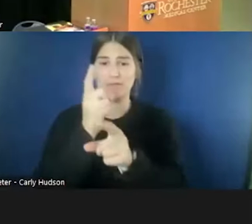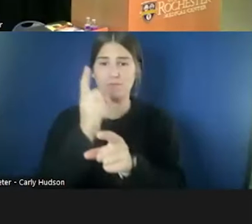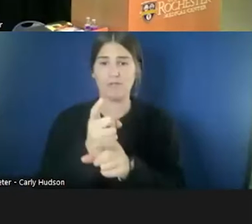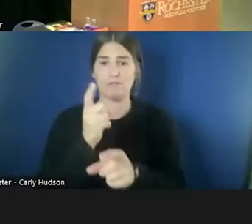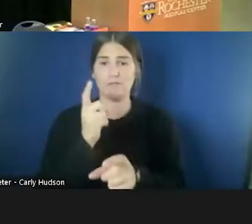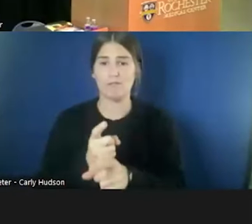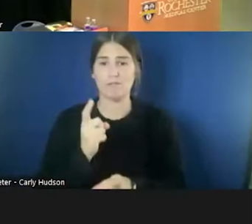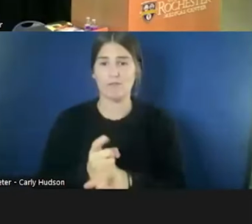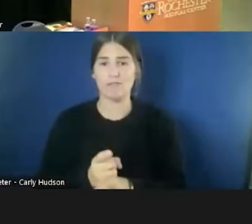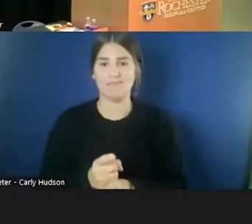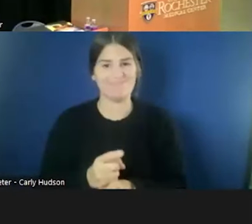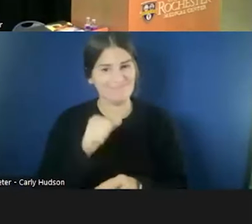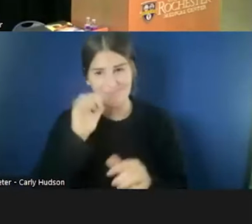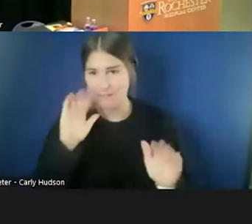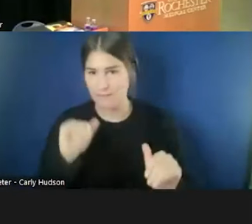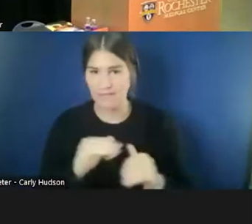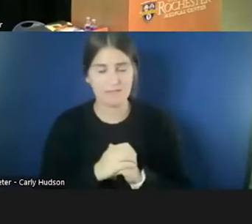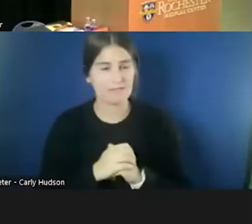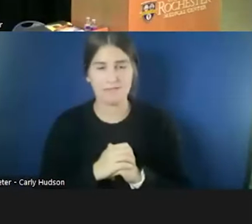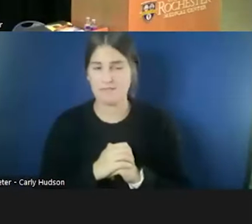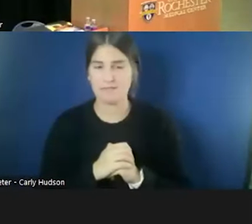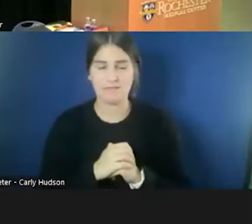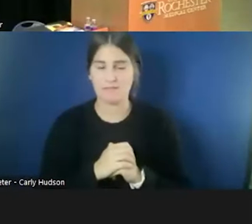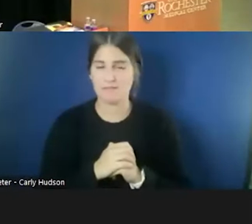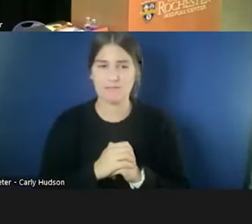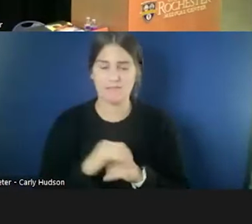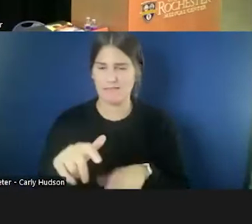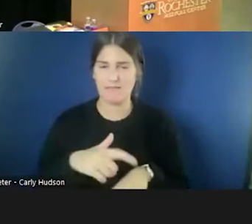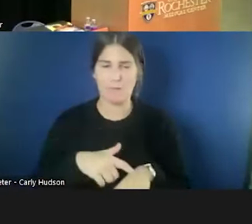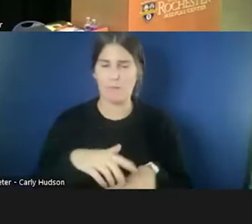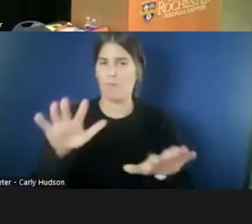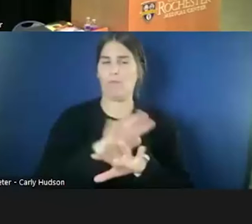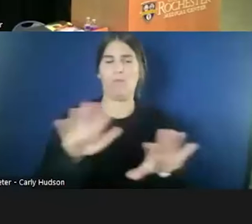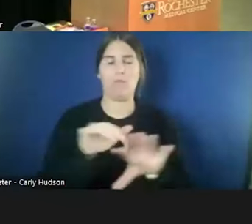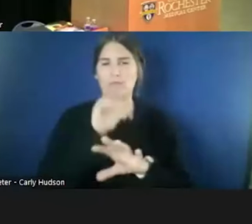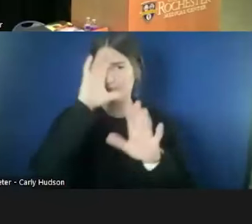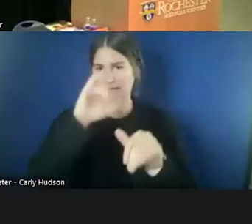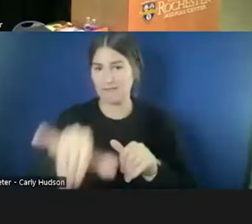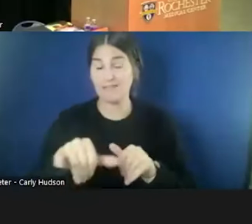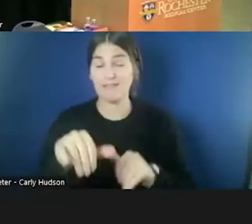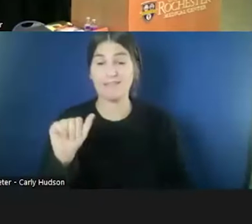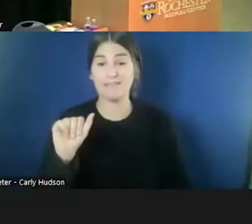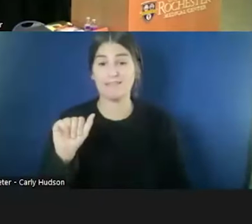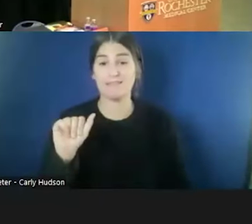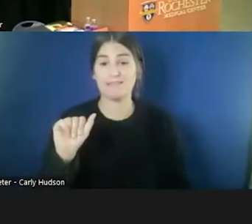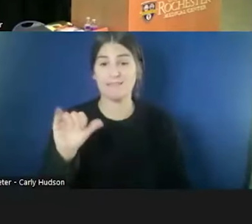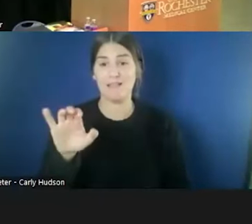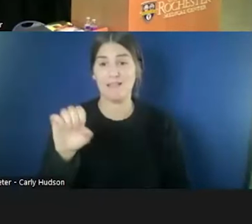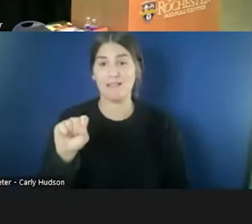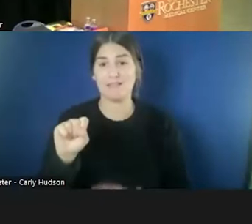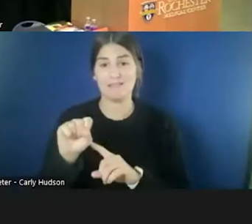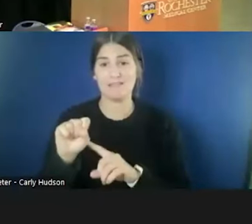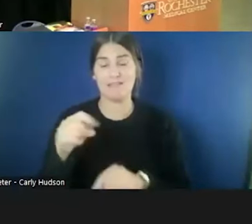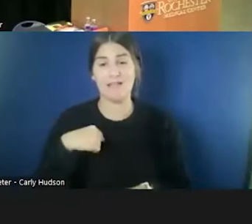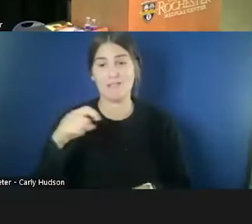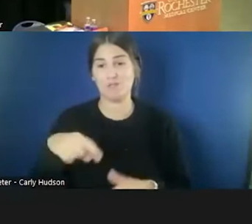and I wasn't expecting to be where I was and based off of the aces I should be a drug user